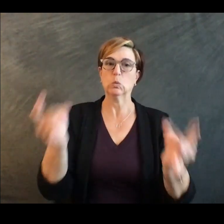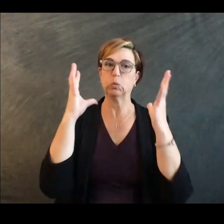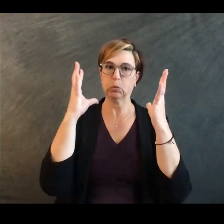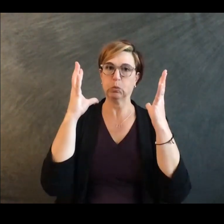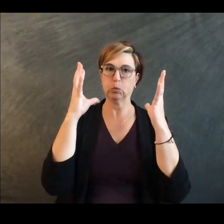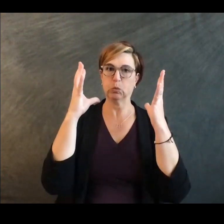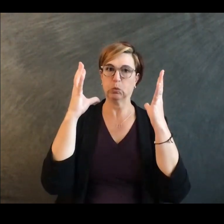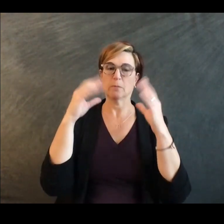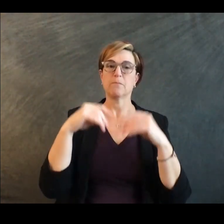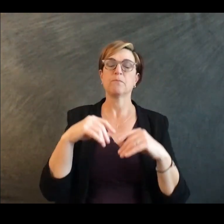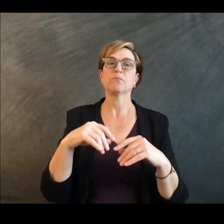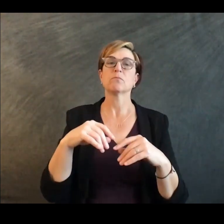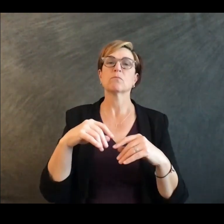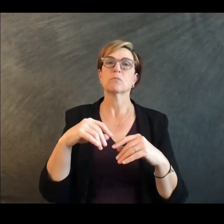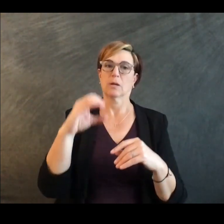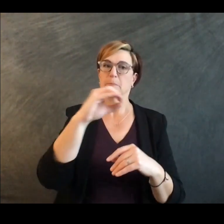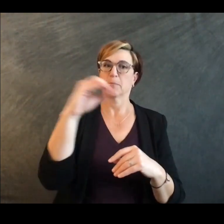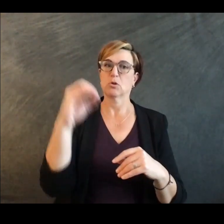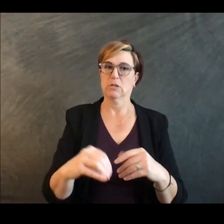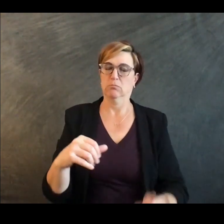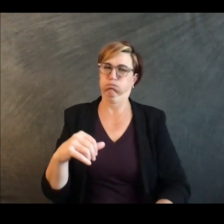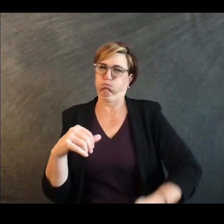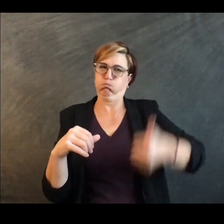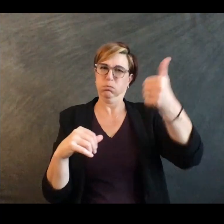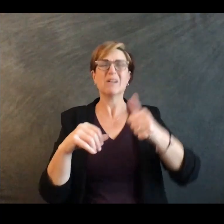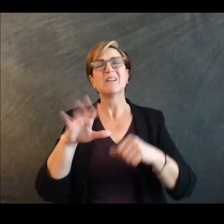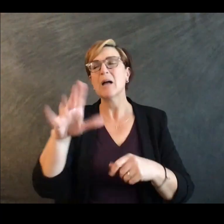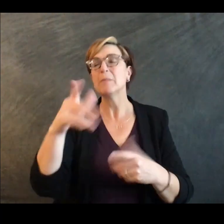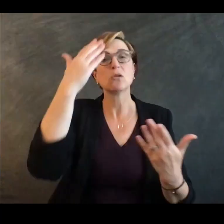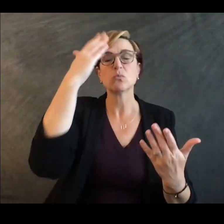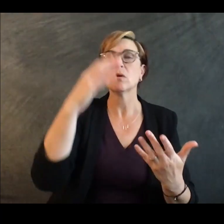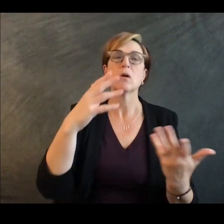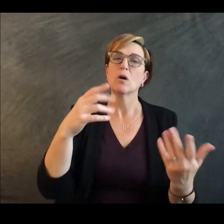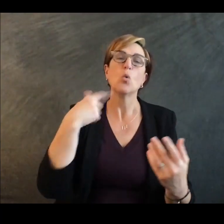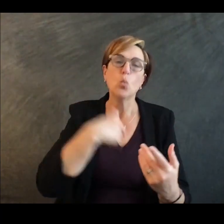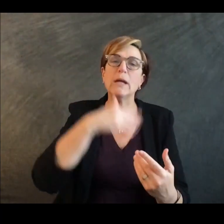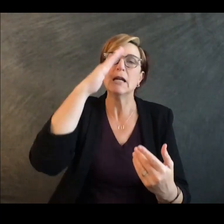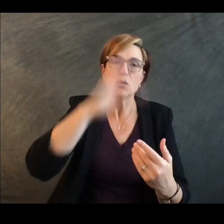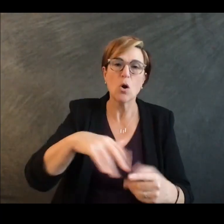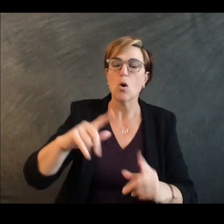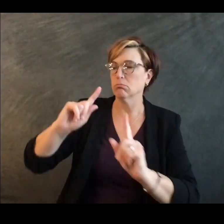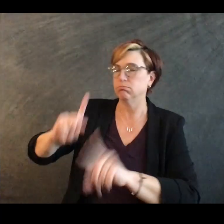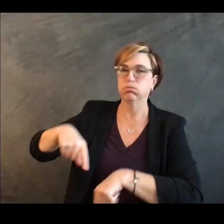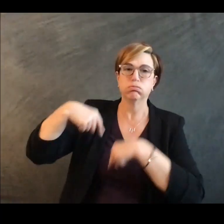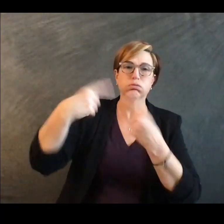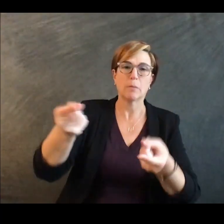we've known literally forever that diseases like diabetes hypertension